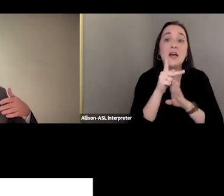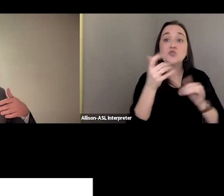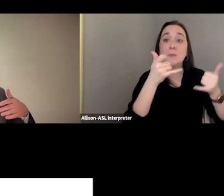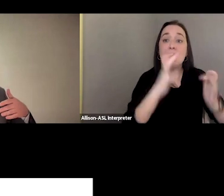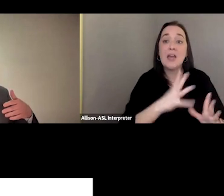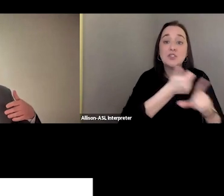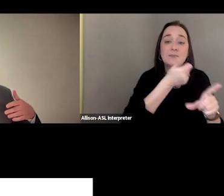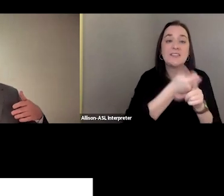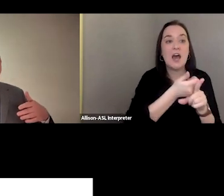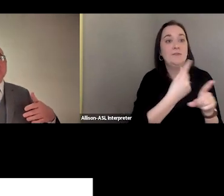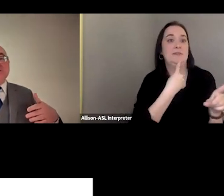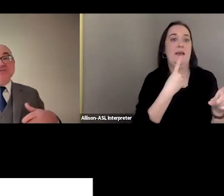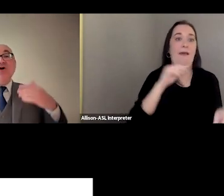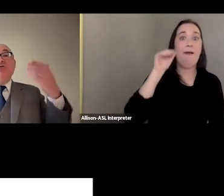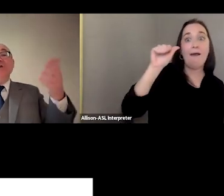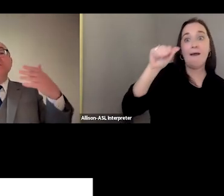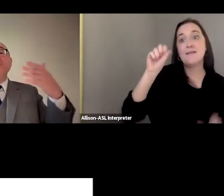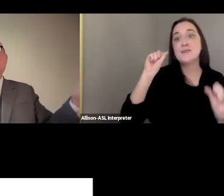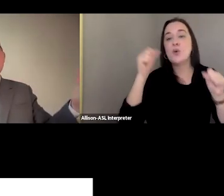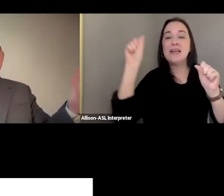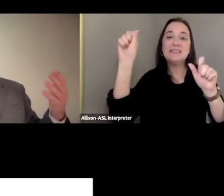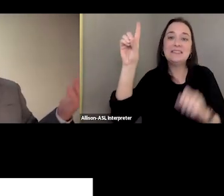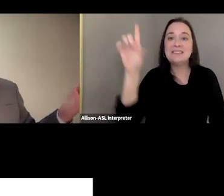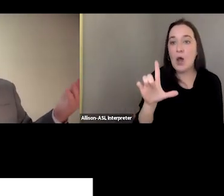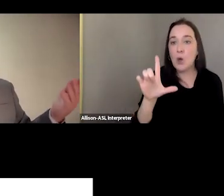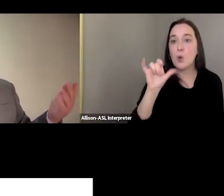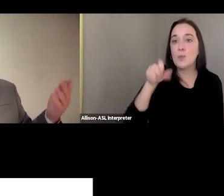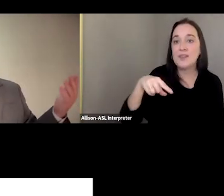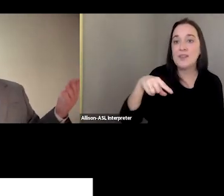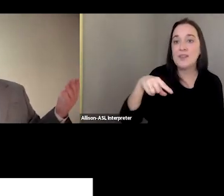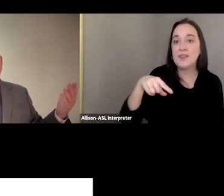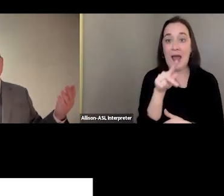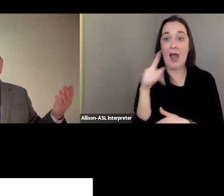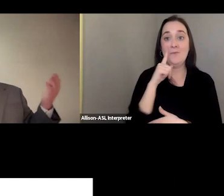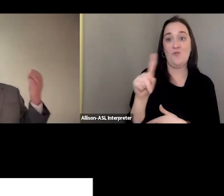that you could you can actually use, or you will see ads being sponsored by those individuals.